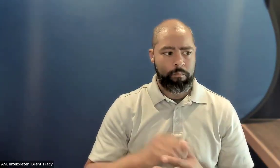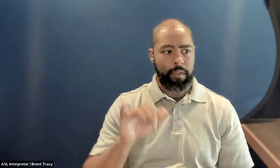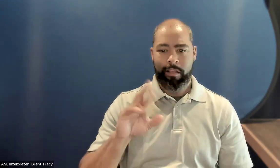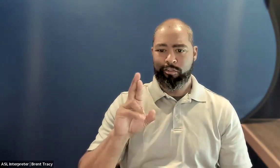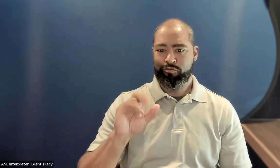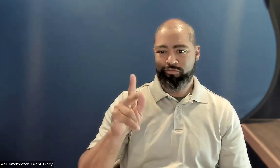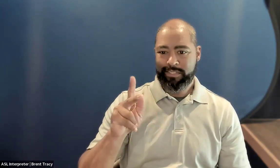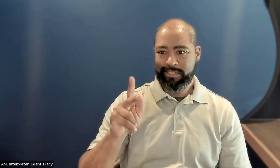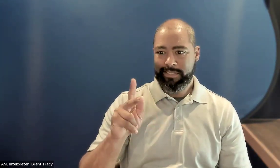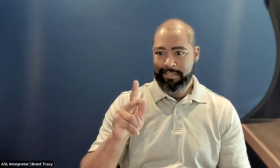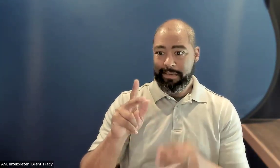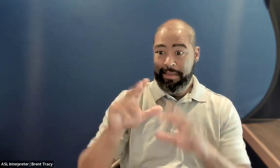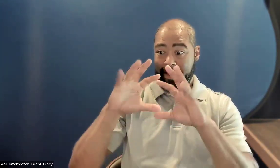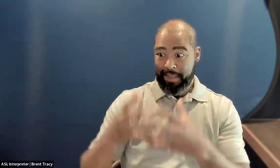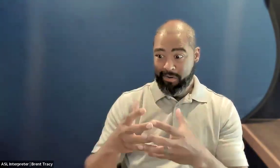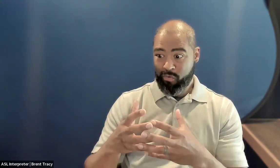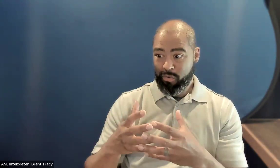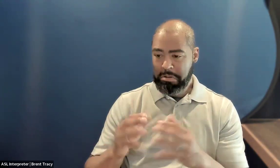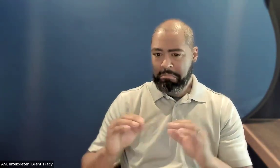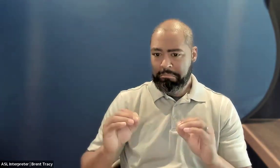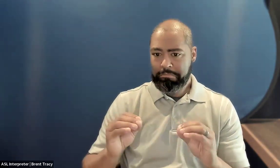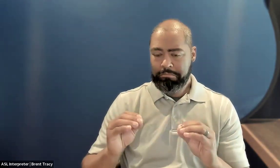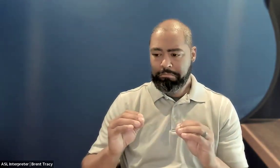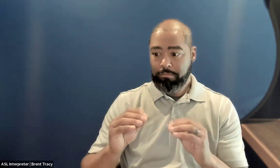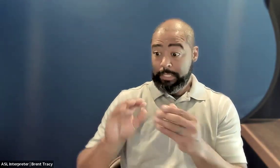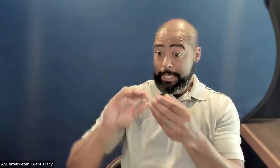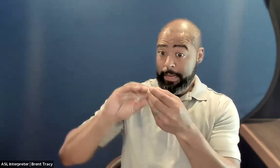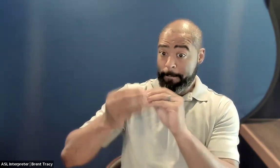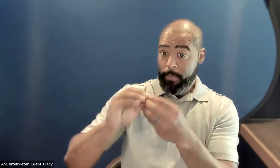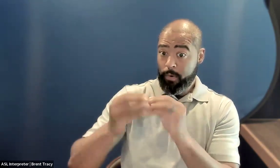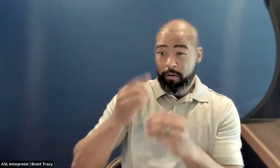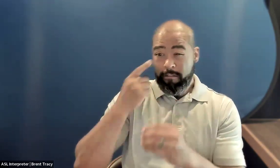There's only a low risk rating as we see for riverine flooding in this example.